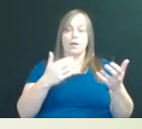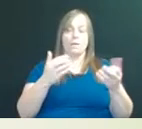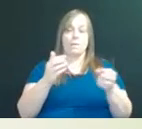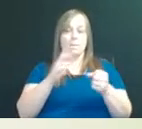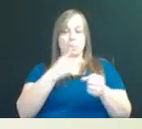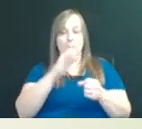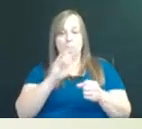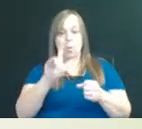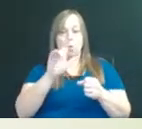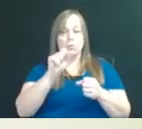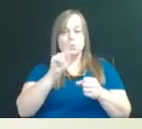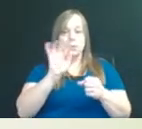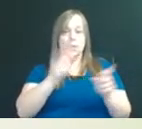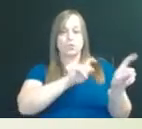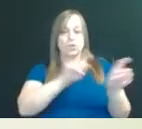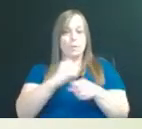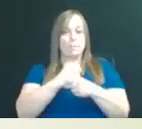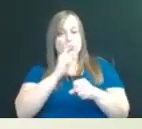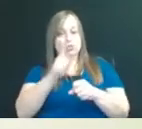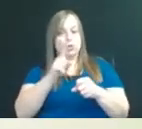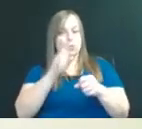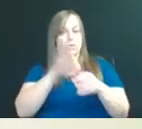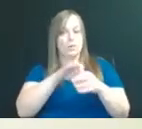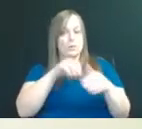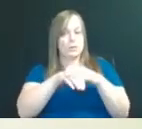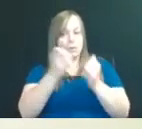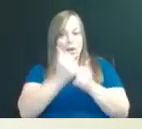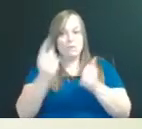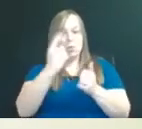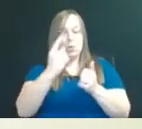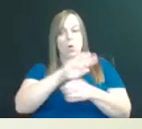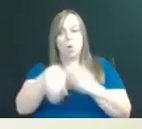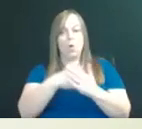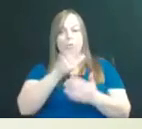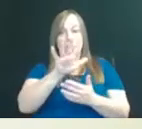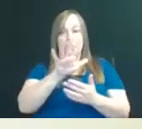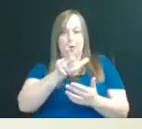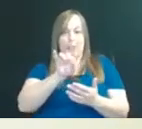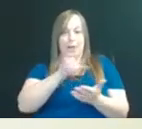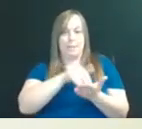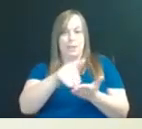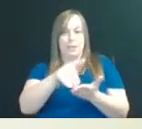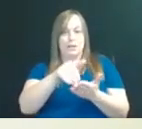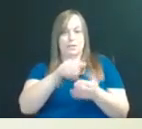and making sure that voting is accessible to everyone. So all of those 38 million eligible voters can have a chance